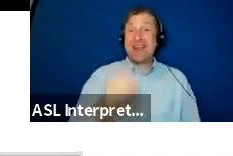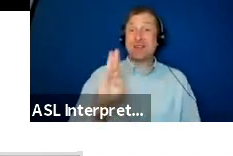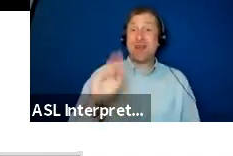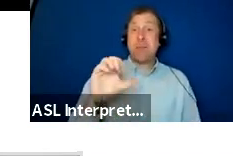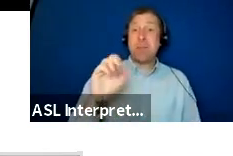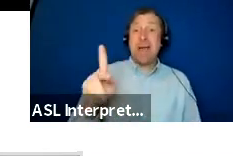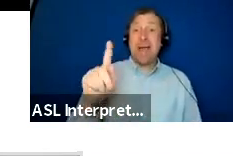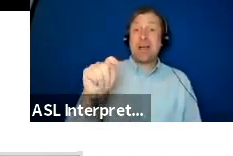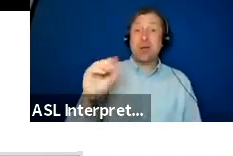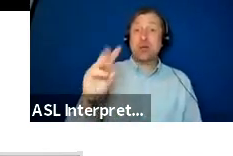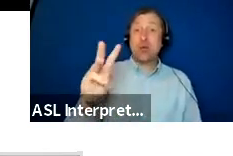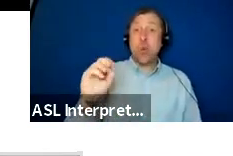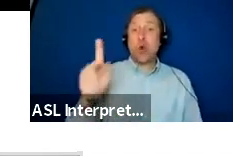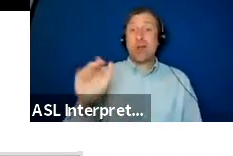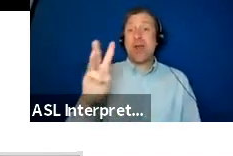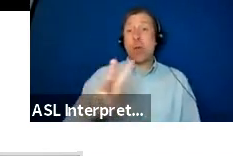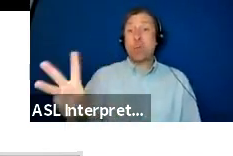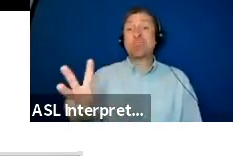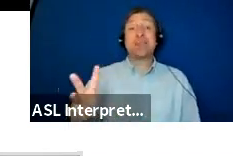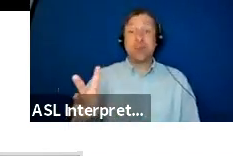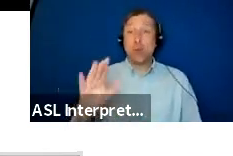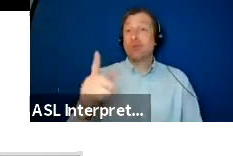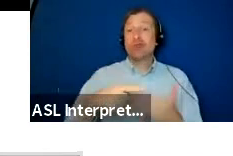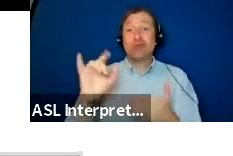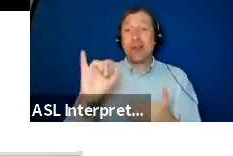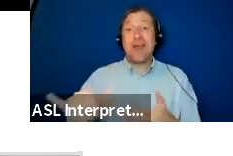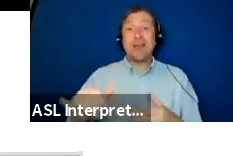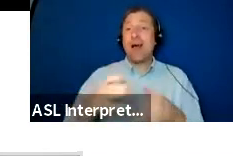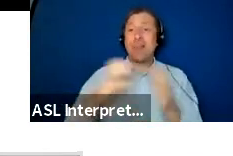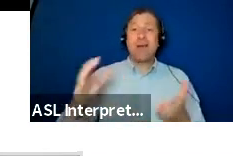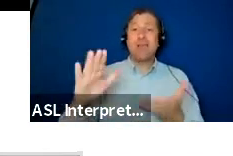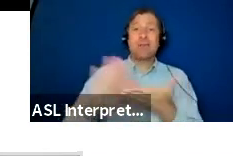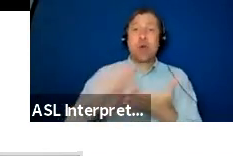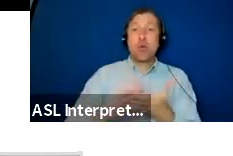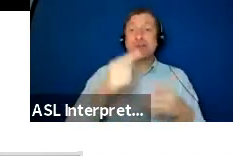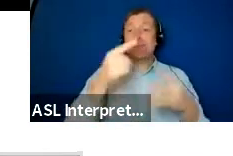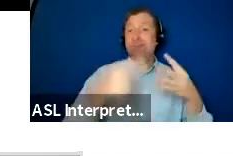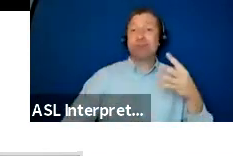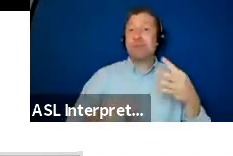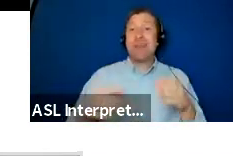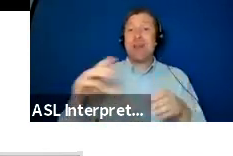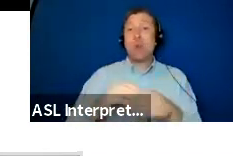I urge you to go check that out as well. There is a whole repository of documents, including the full text of the Return to Work Agreement